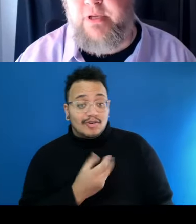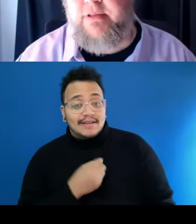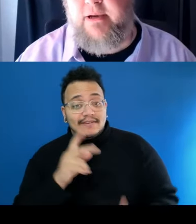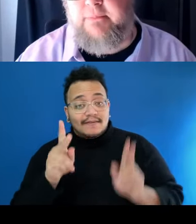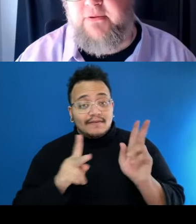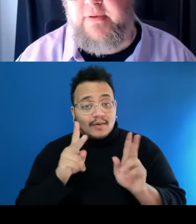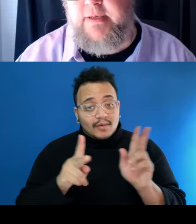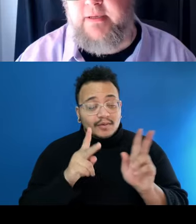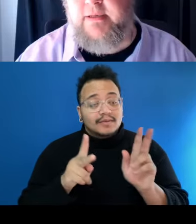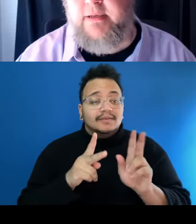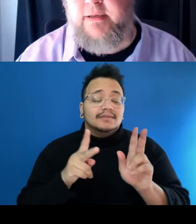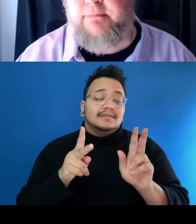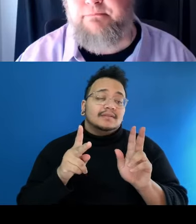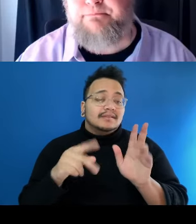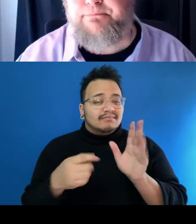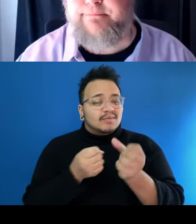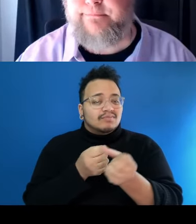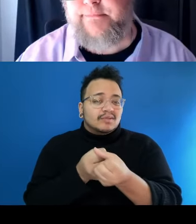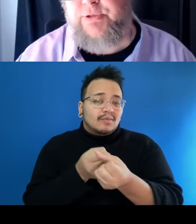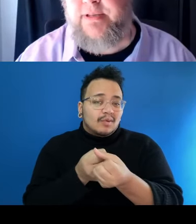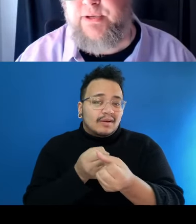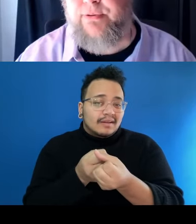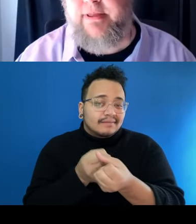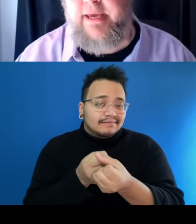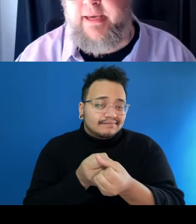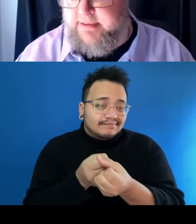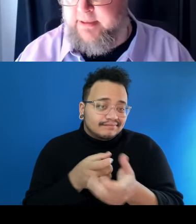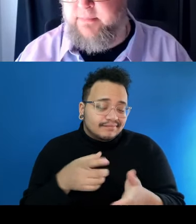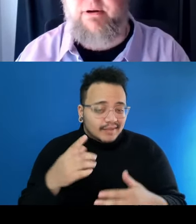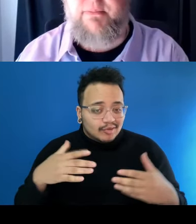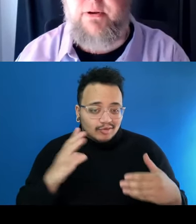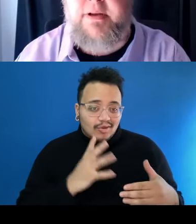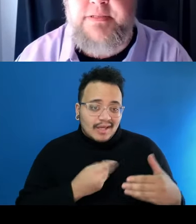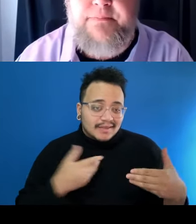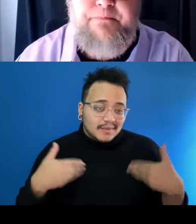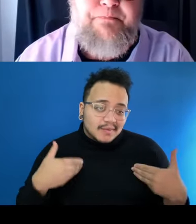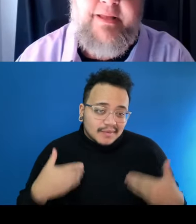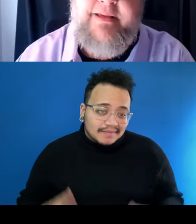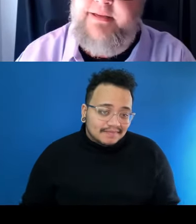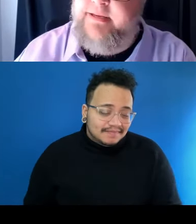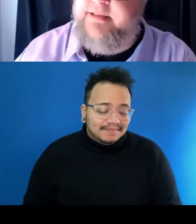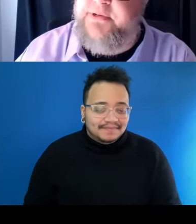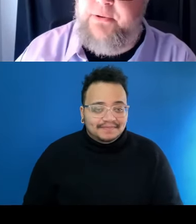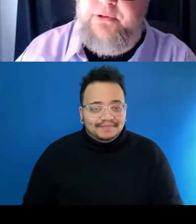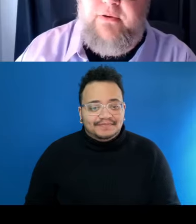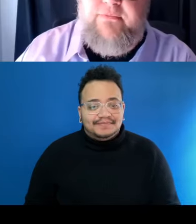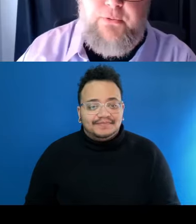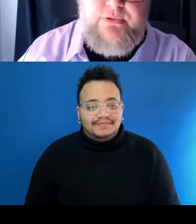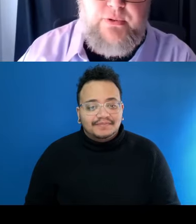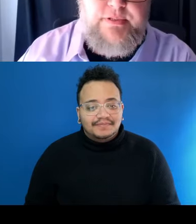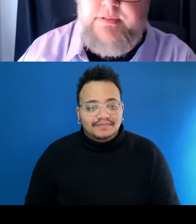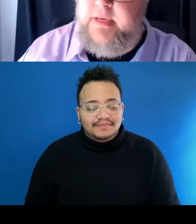really uplifting trans youth and our communities. Let me share with you a few resources